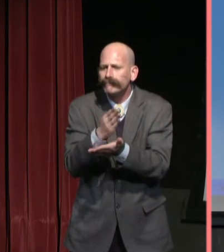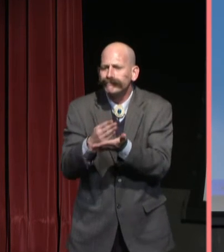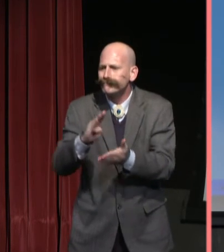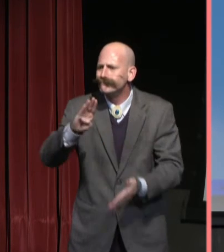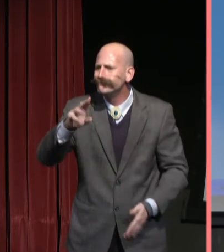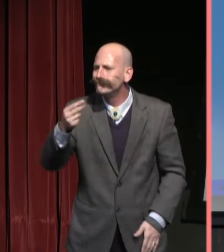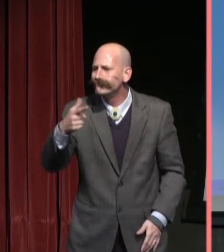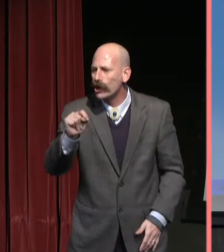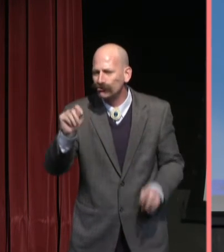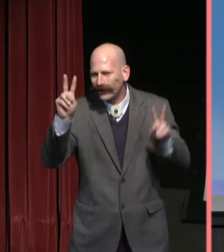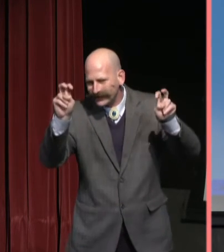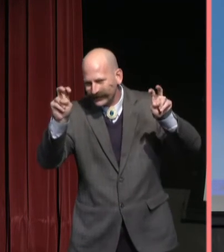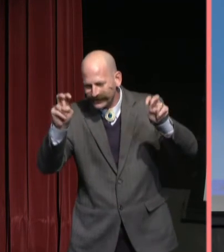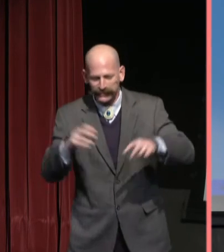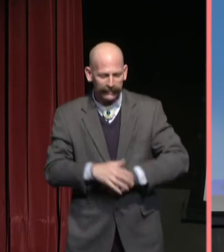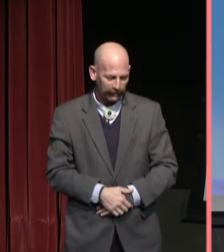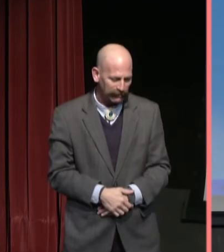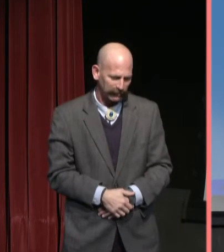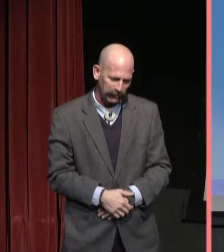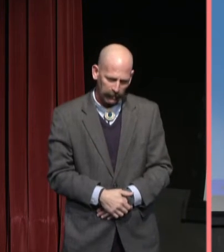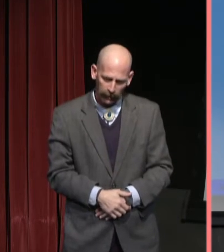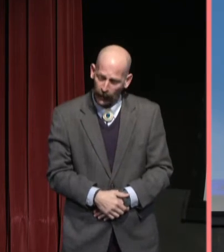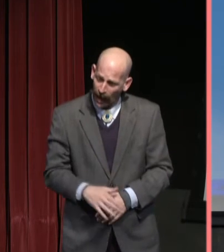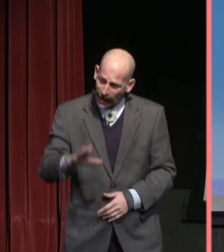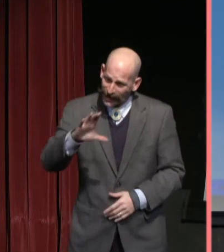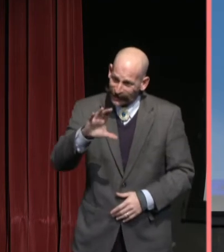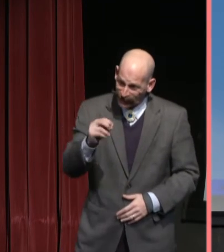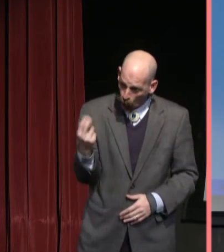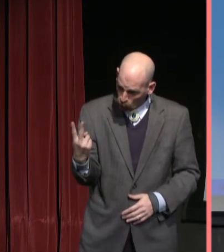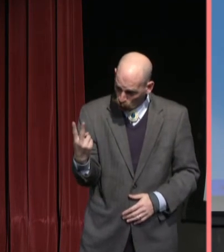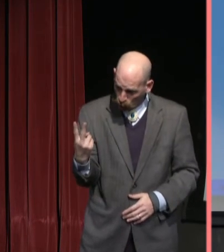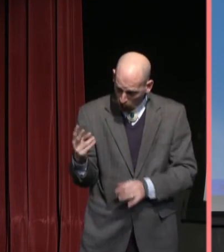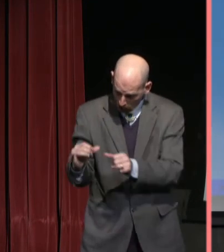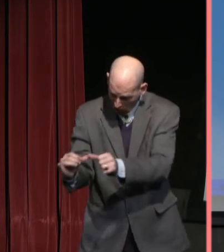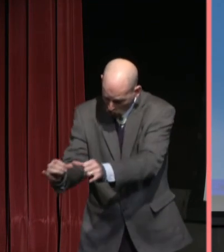I guess to put it simply, if we measure CO2 and oxygen in the atmosphere,